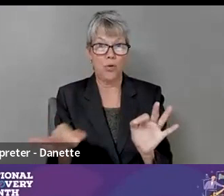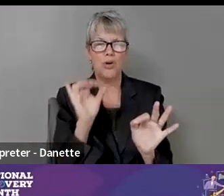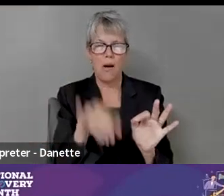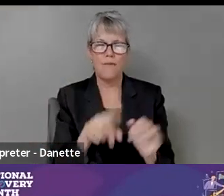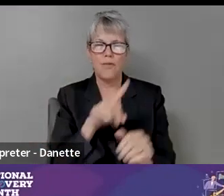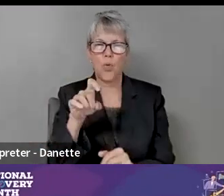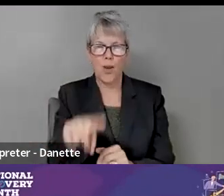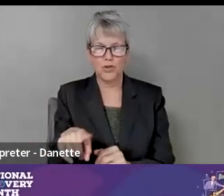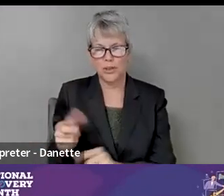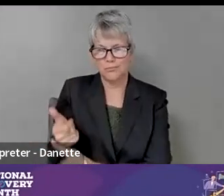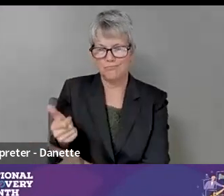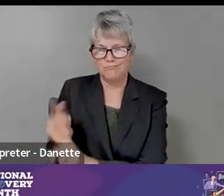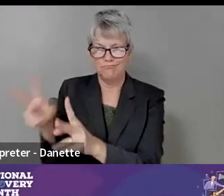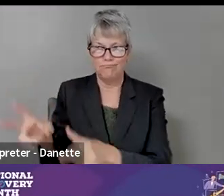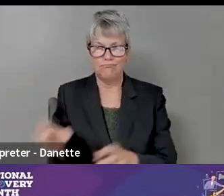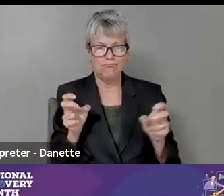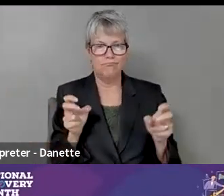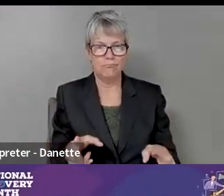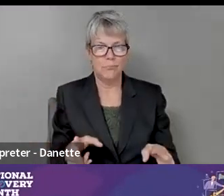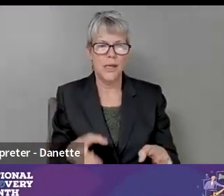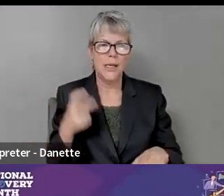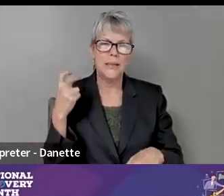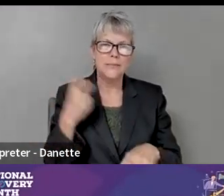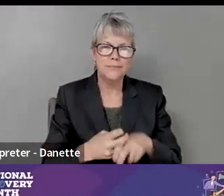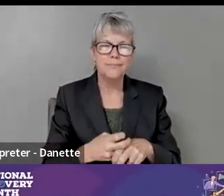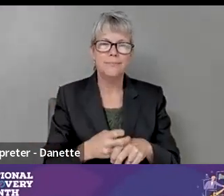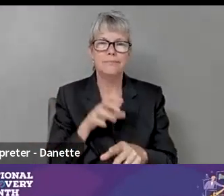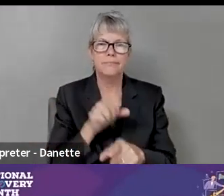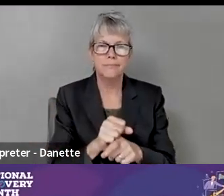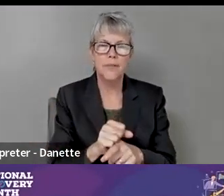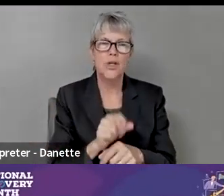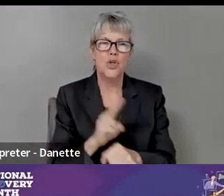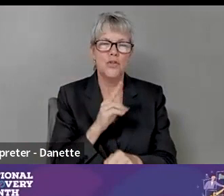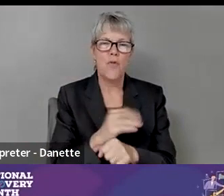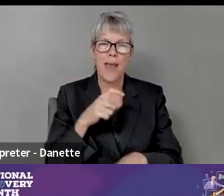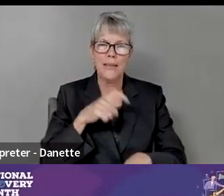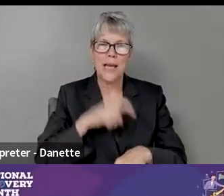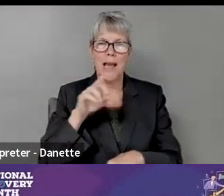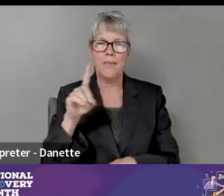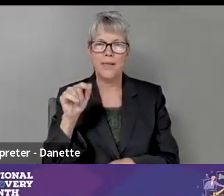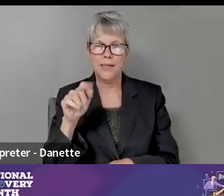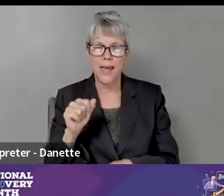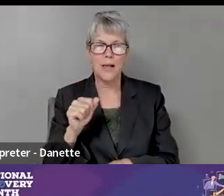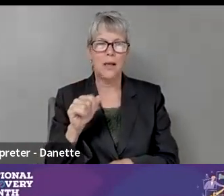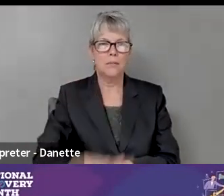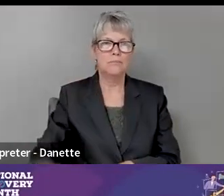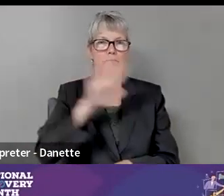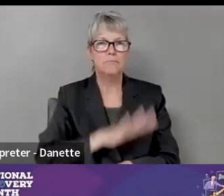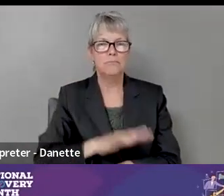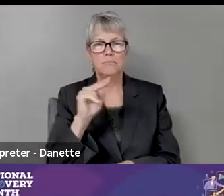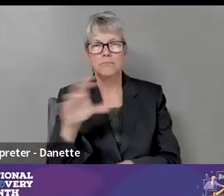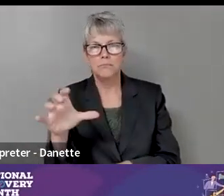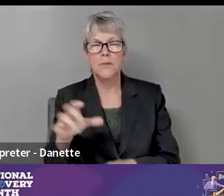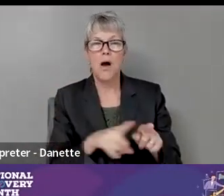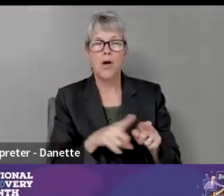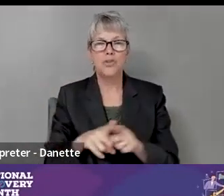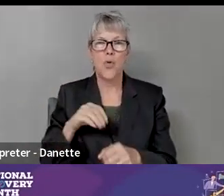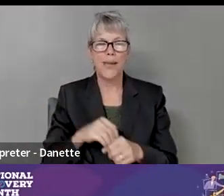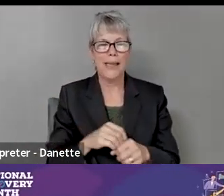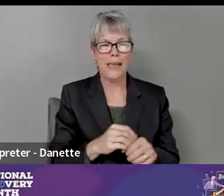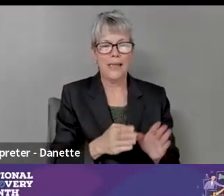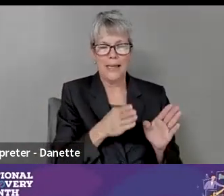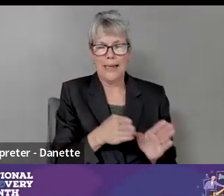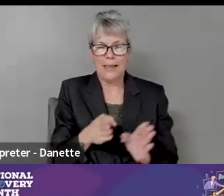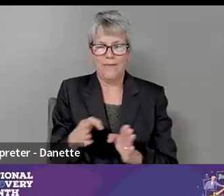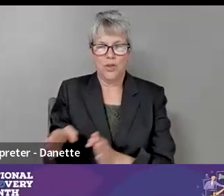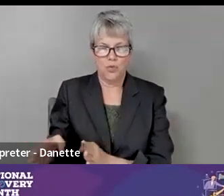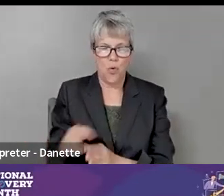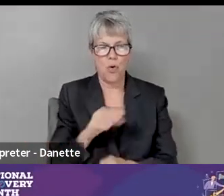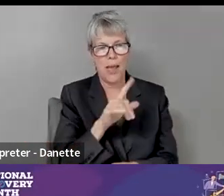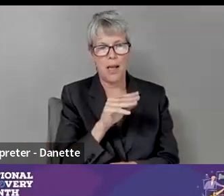Charles Rousseau (he/him): it has been very difficult to capture useful and timely data both across the State and even within individual Lme. Mcos for accurate information